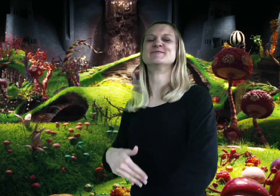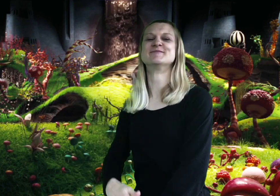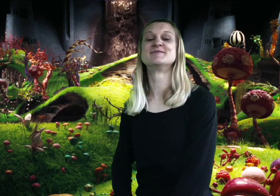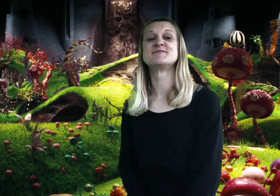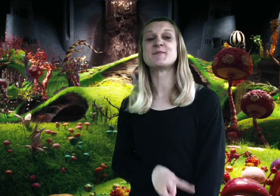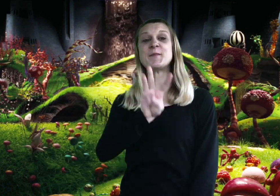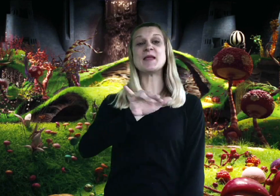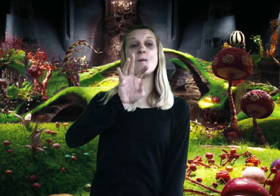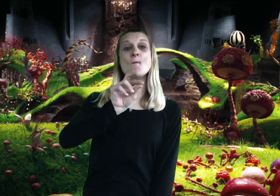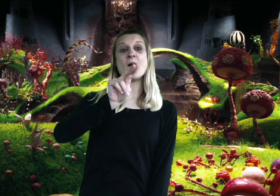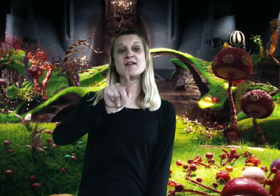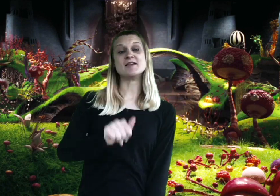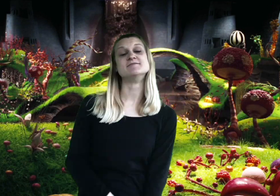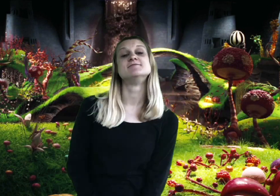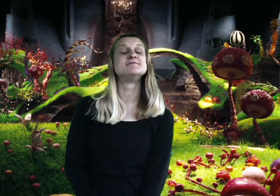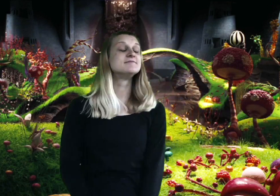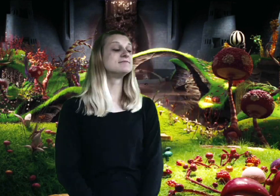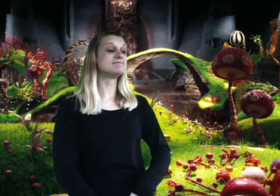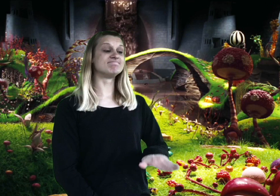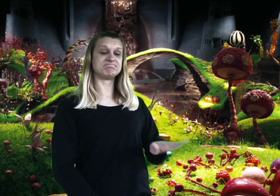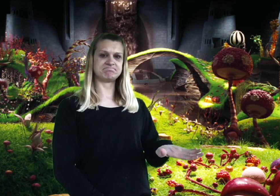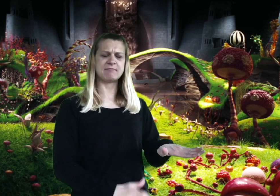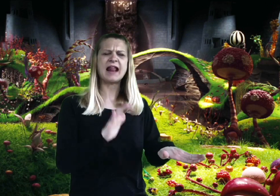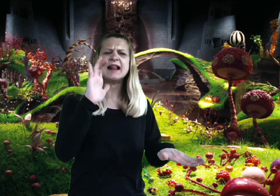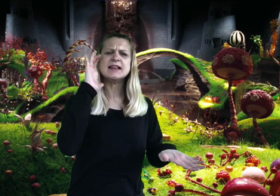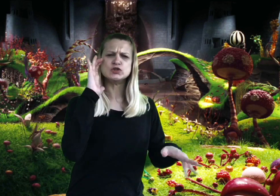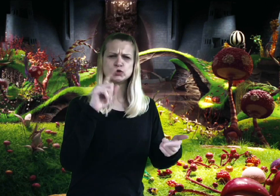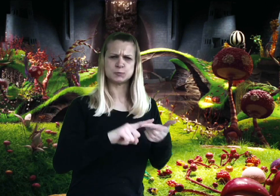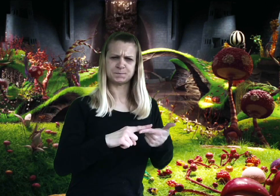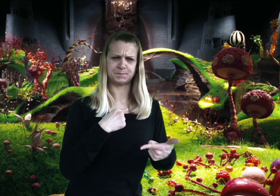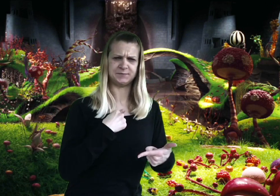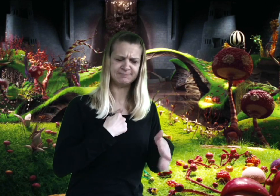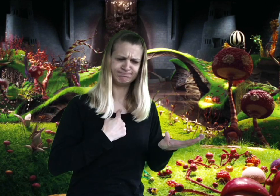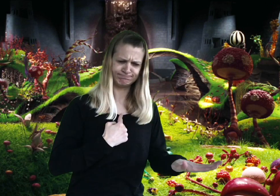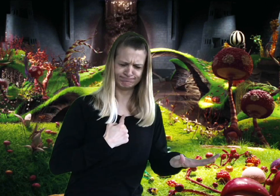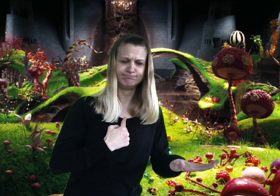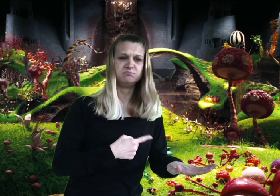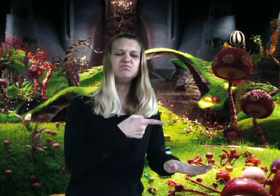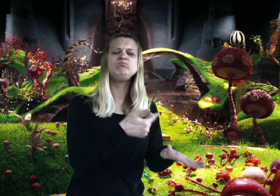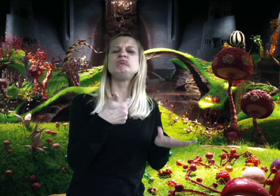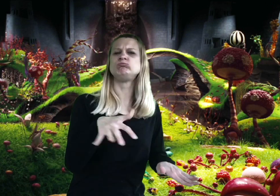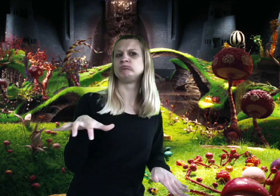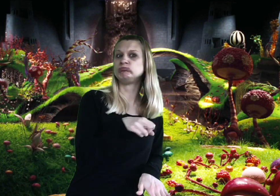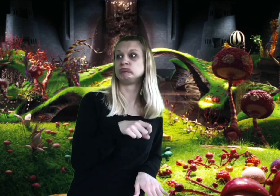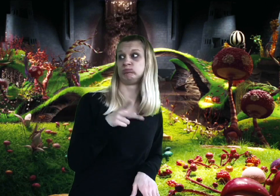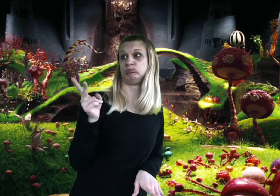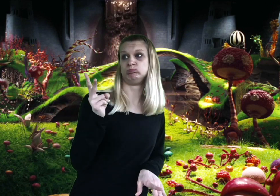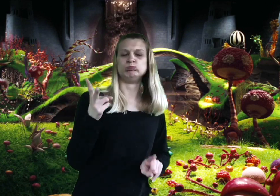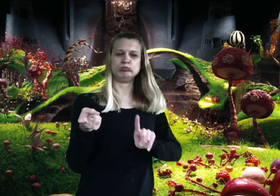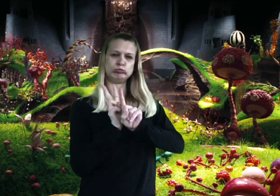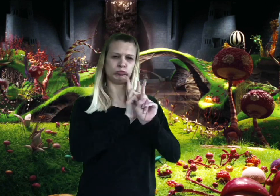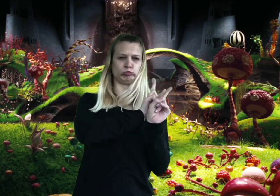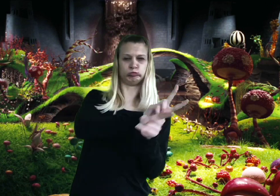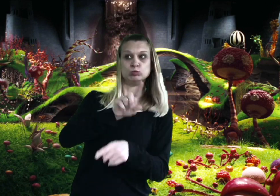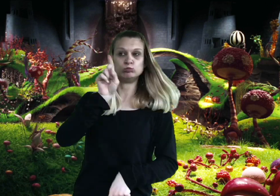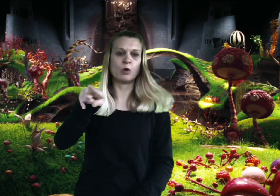"Now listen to me!" said Mr. Wonka, looking down at the tiny man. "I want you to take Mr. and Mrs. Gloop up